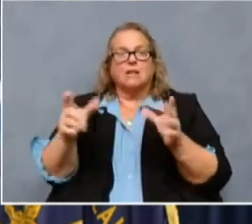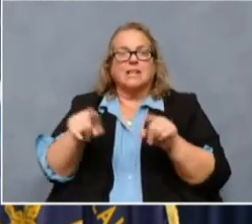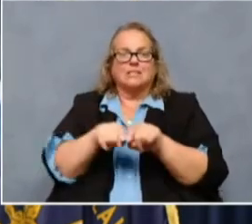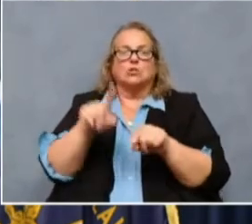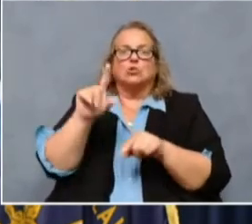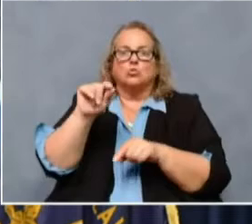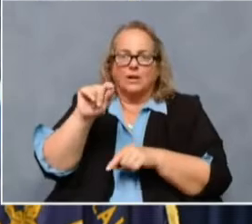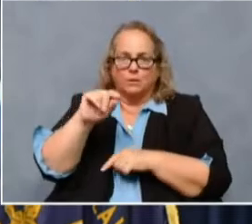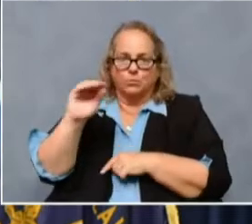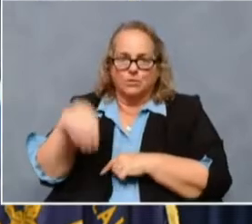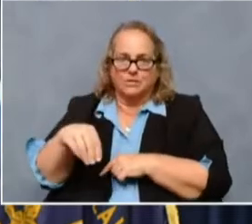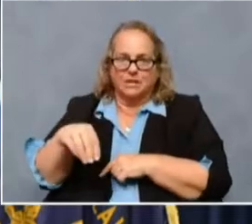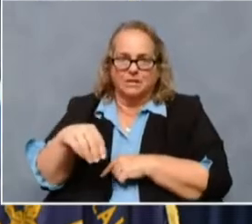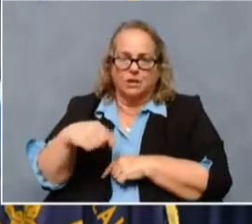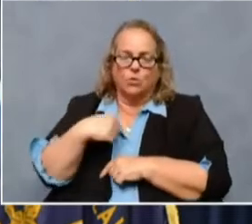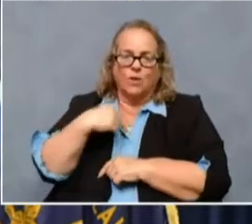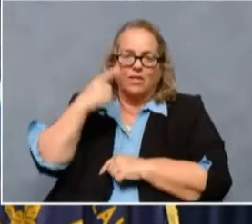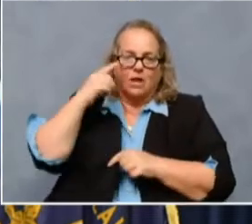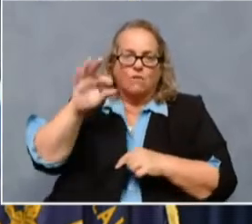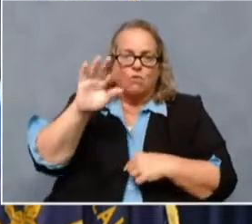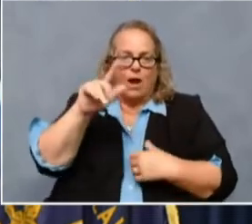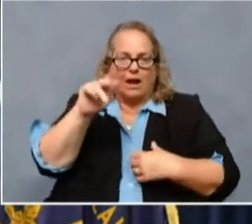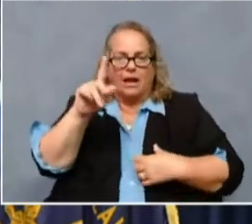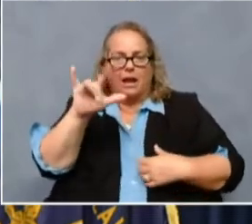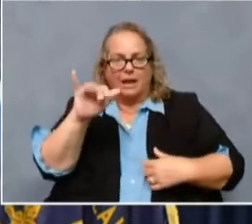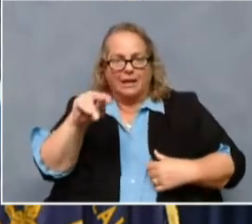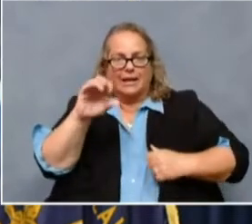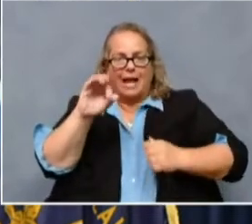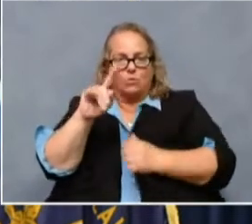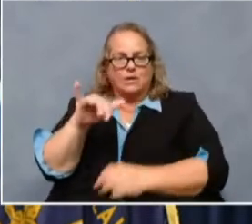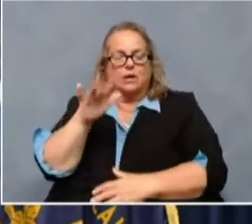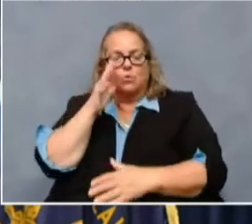think franklin County will probably be hit the hardest. Now. That does explain